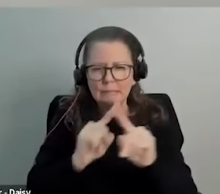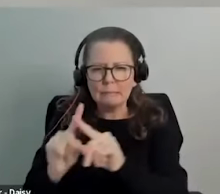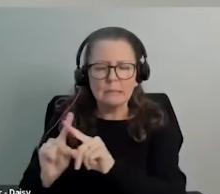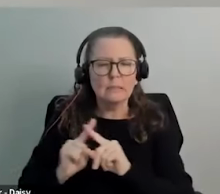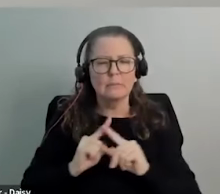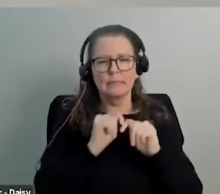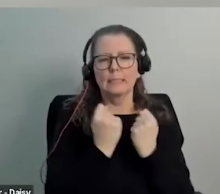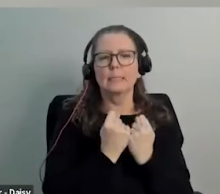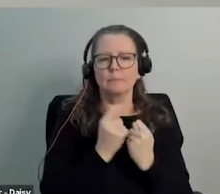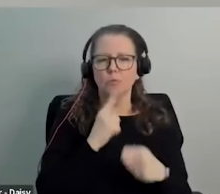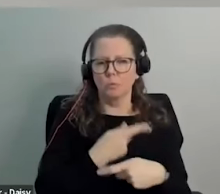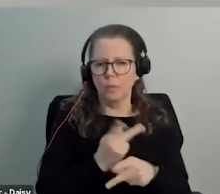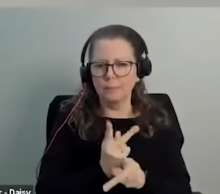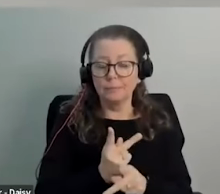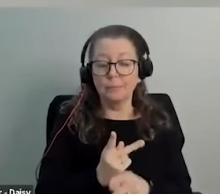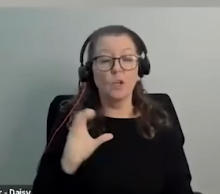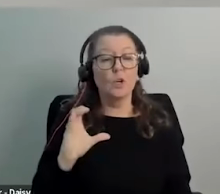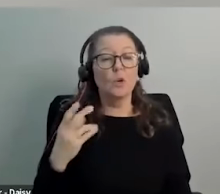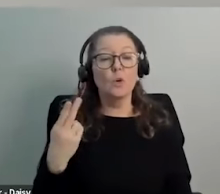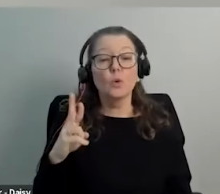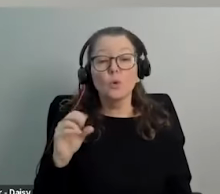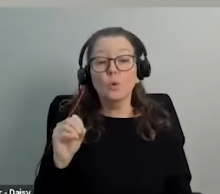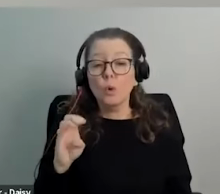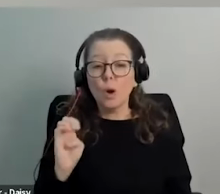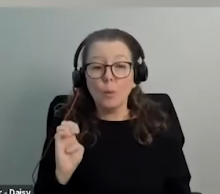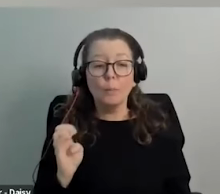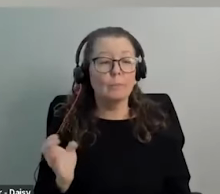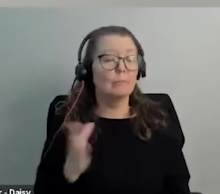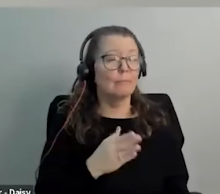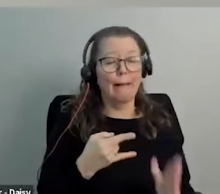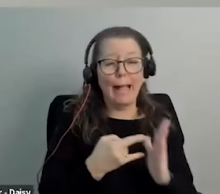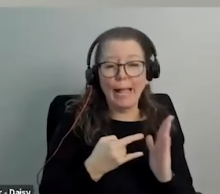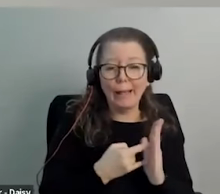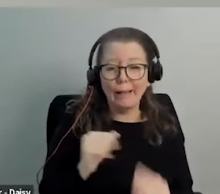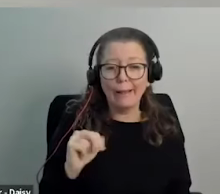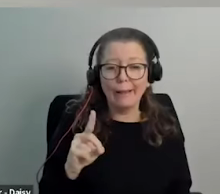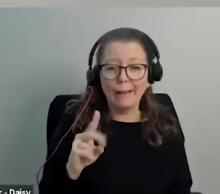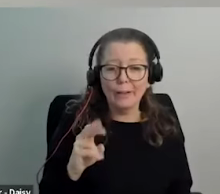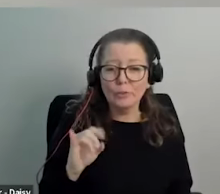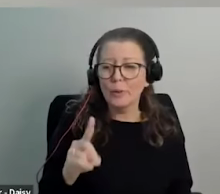So for example, the Chrome accessibility team, the Android accessibility team, and all the other groups that are embedded